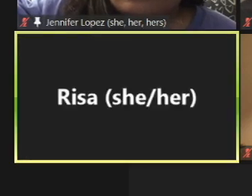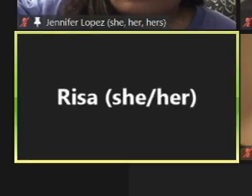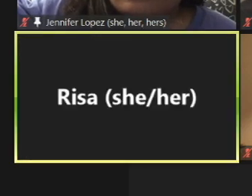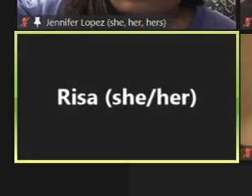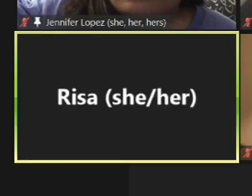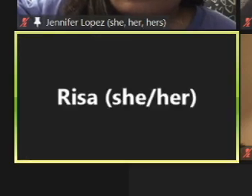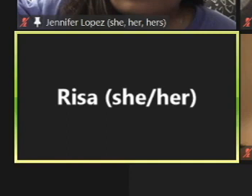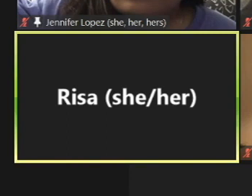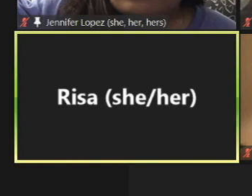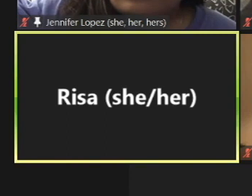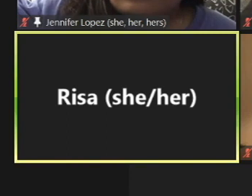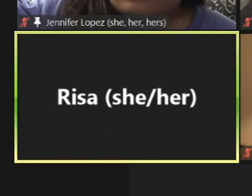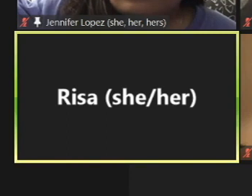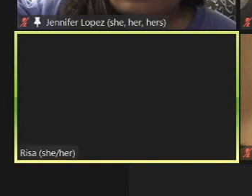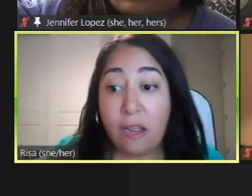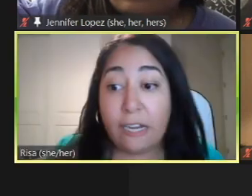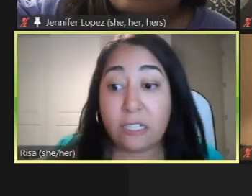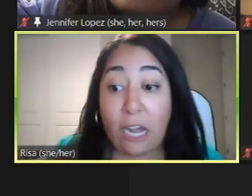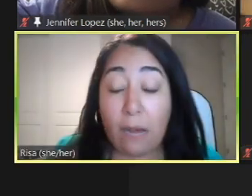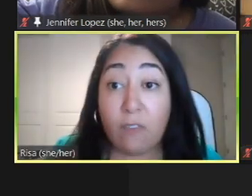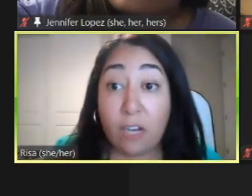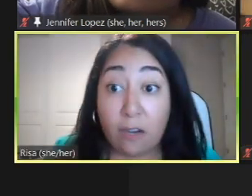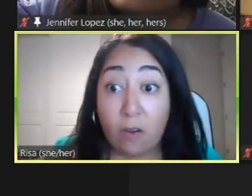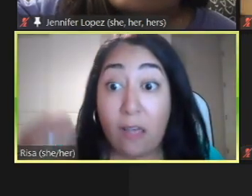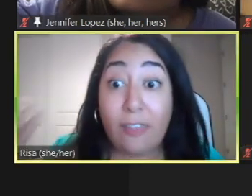by going down here, to the start, and 'Stop Video'.